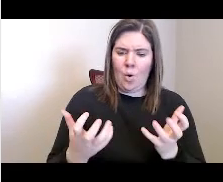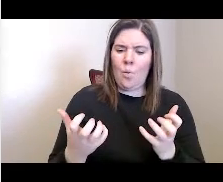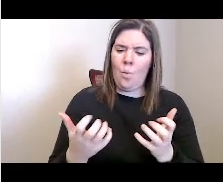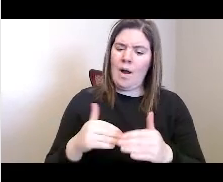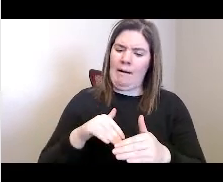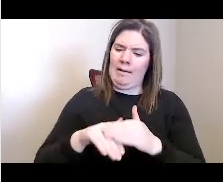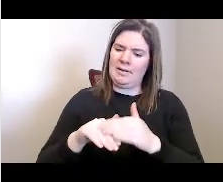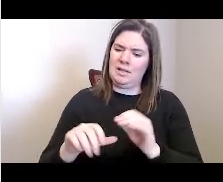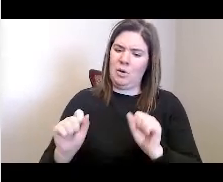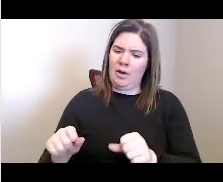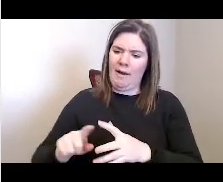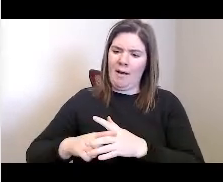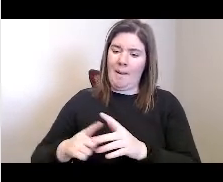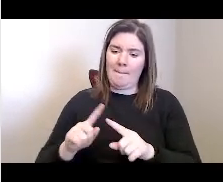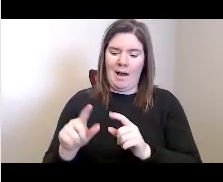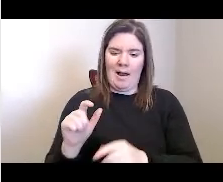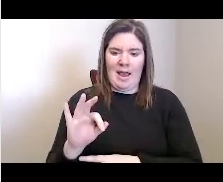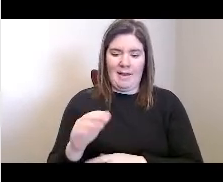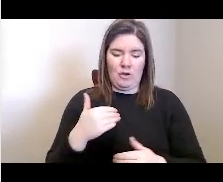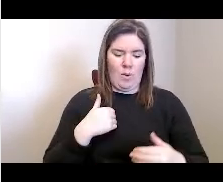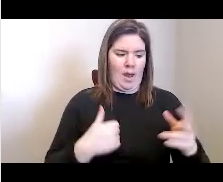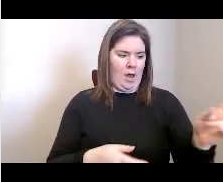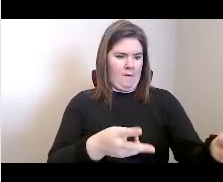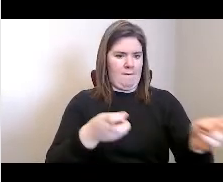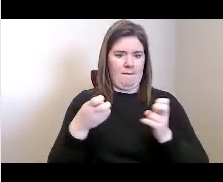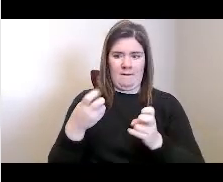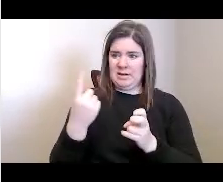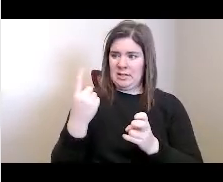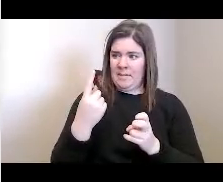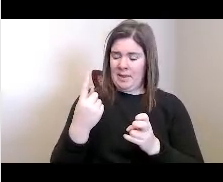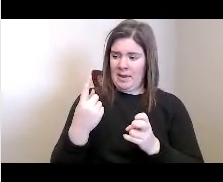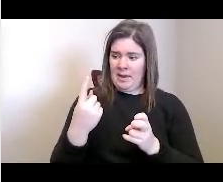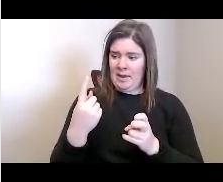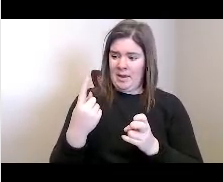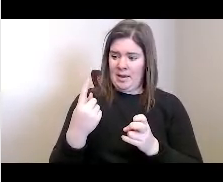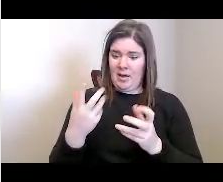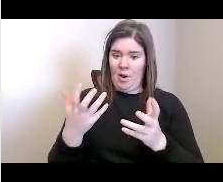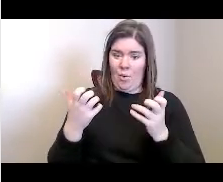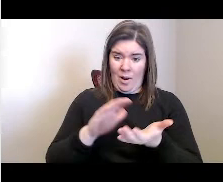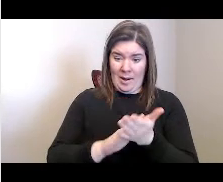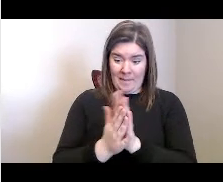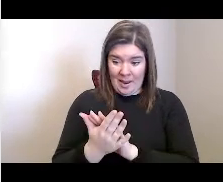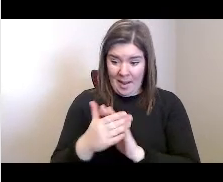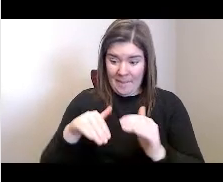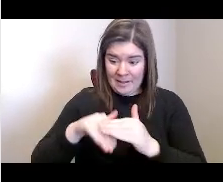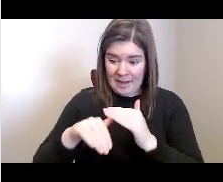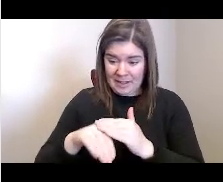But if you are trying to fix accessibility issues in an existing presentation, then looking at the